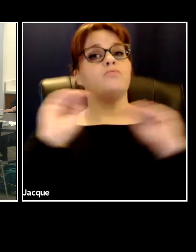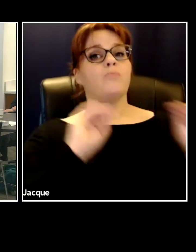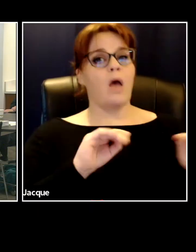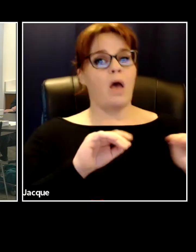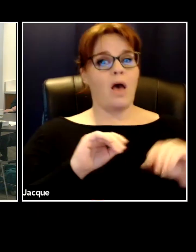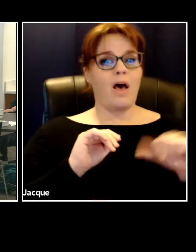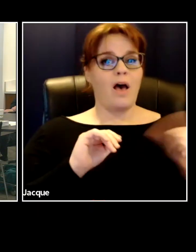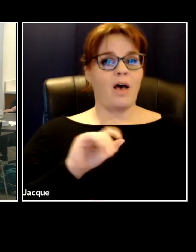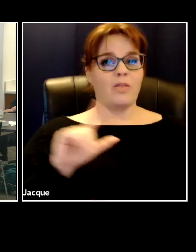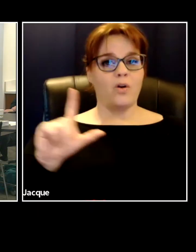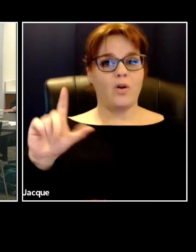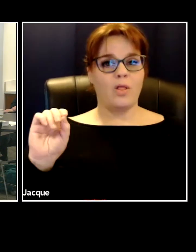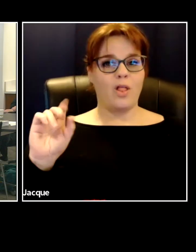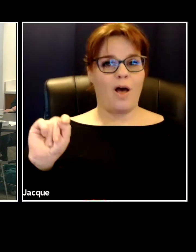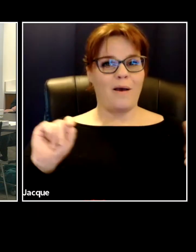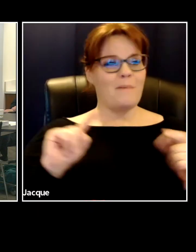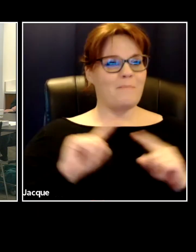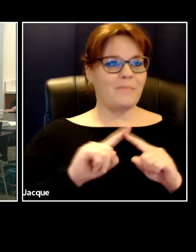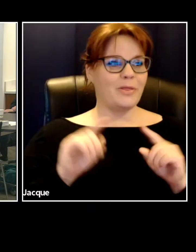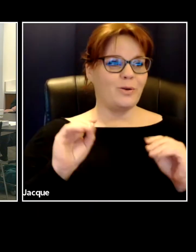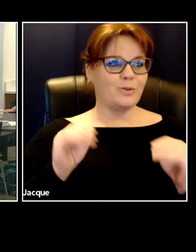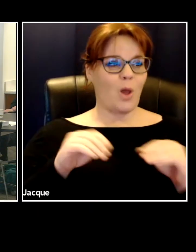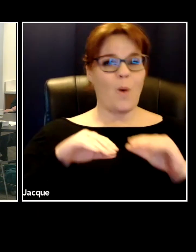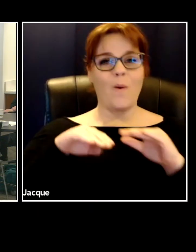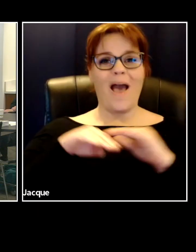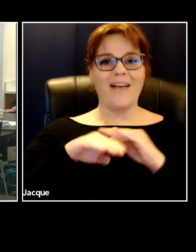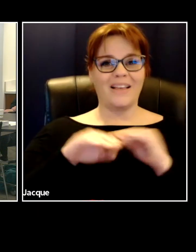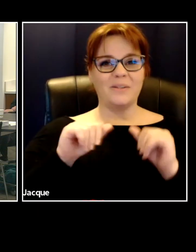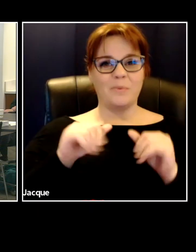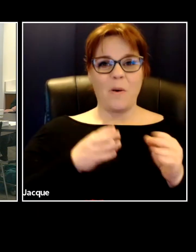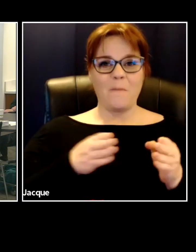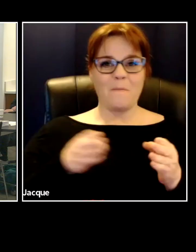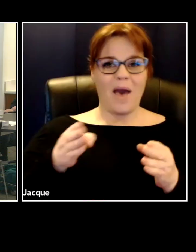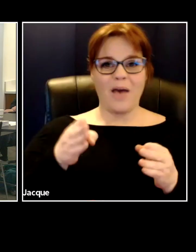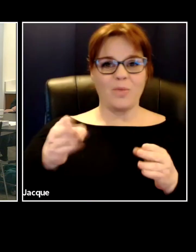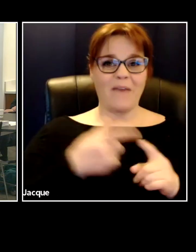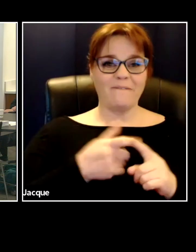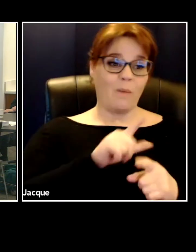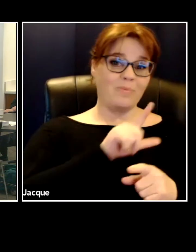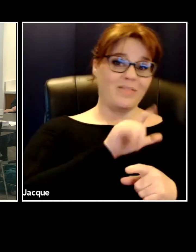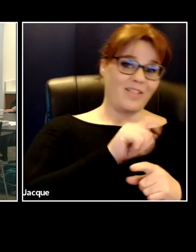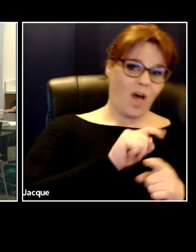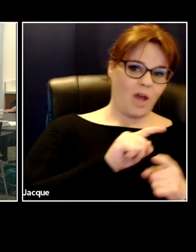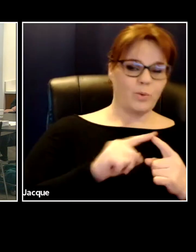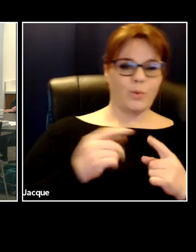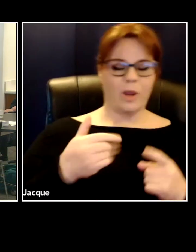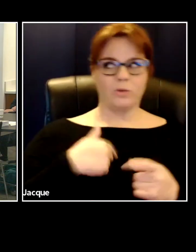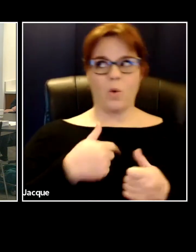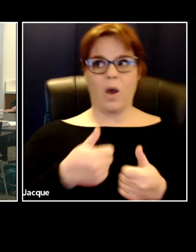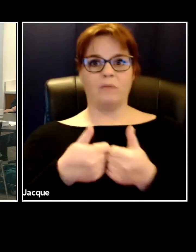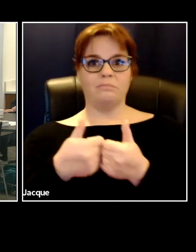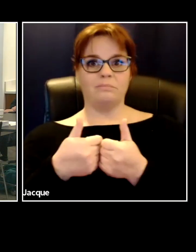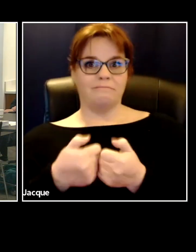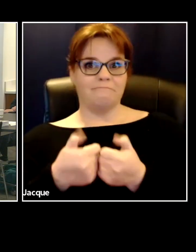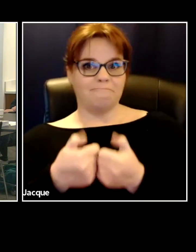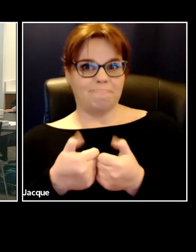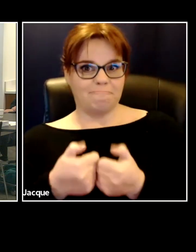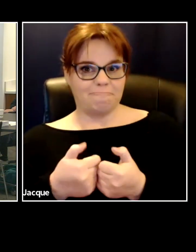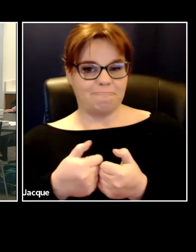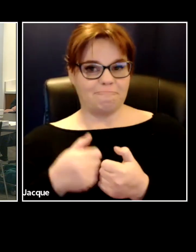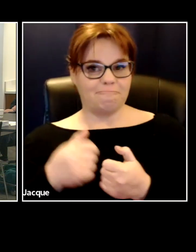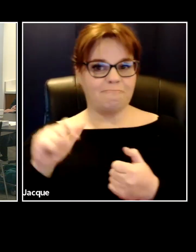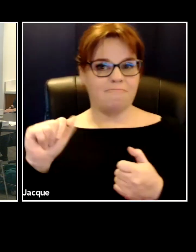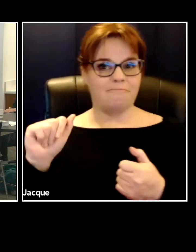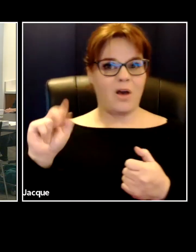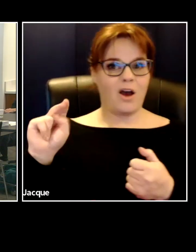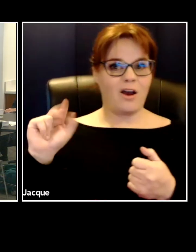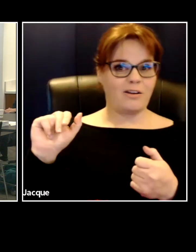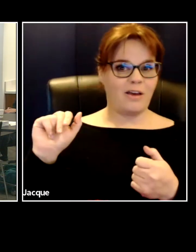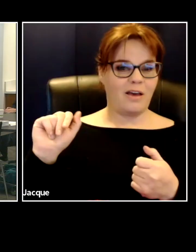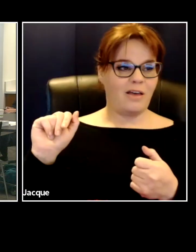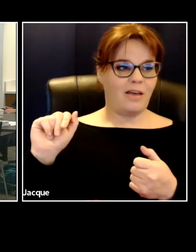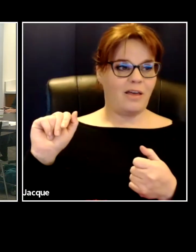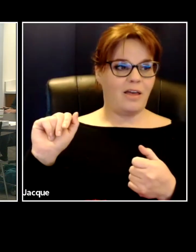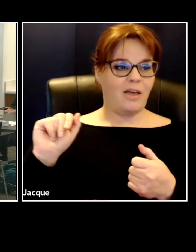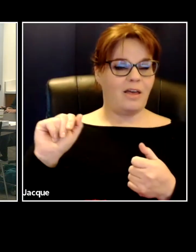no accessible pathway from the lot to here. So, I was texting um Anna and like other people that